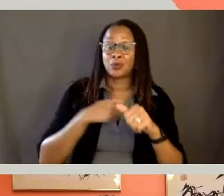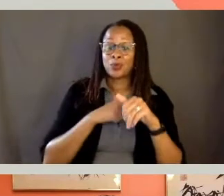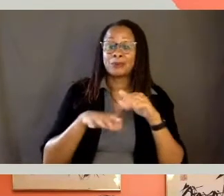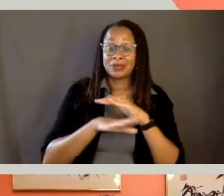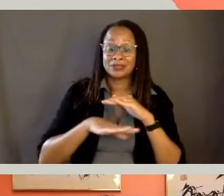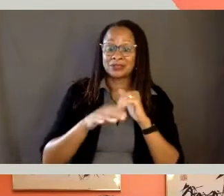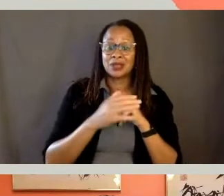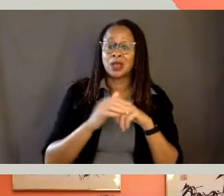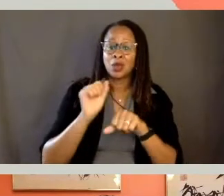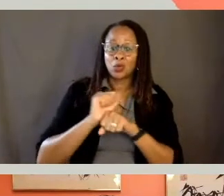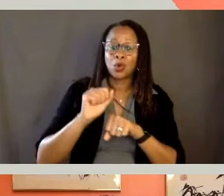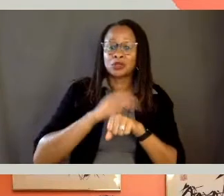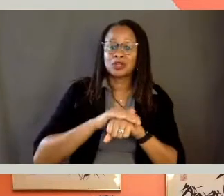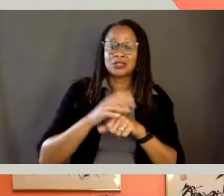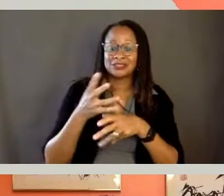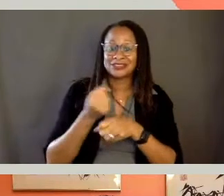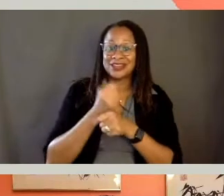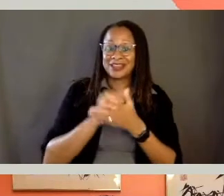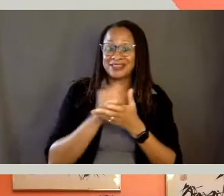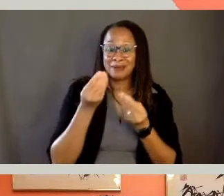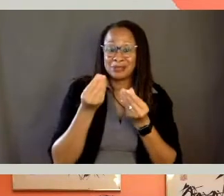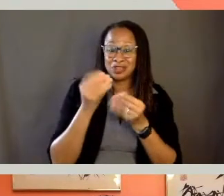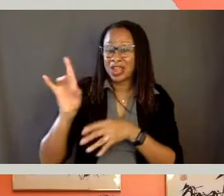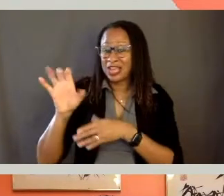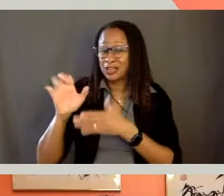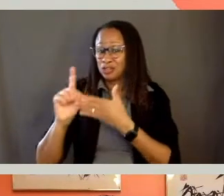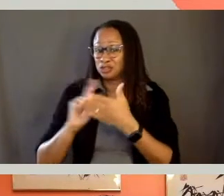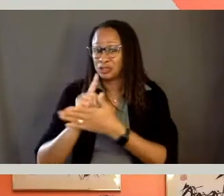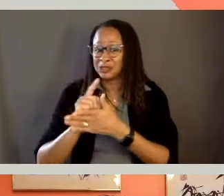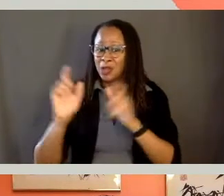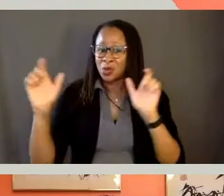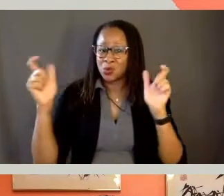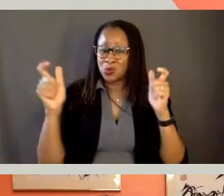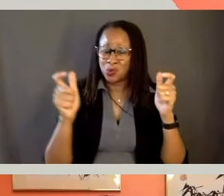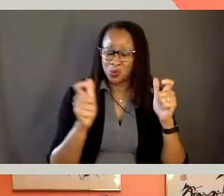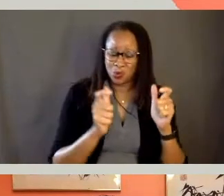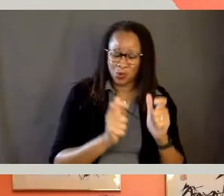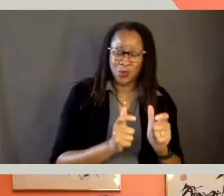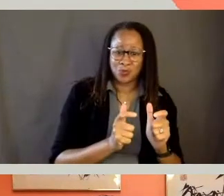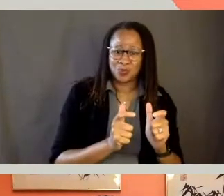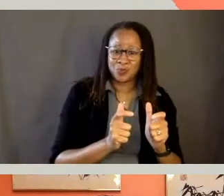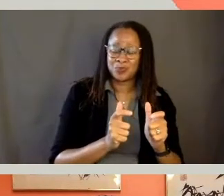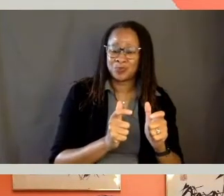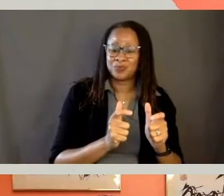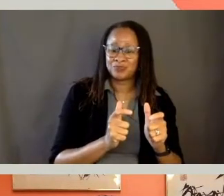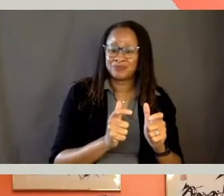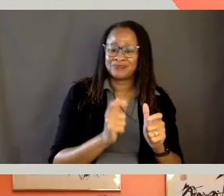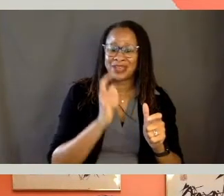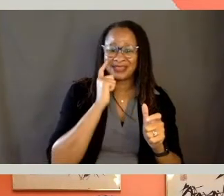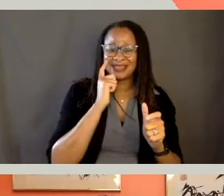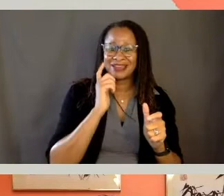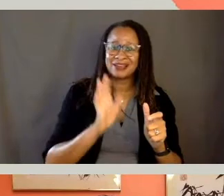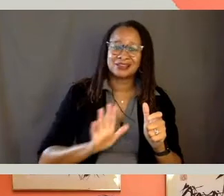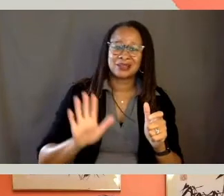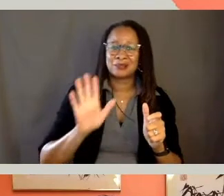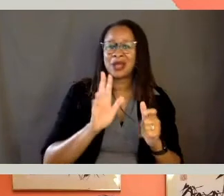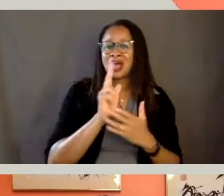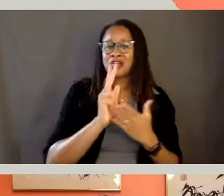worked on taking that material and whittling it down to, I think, it was like a three hour rough cut.